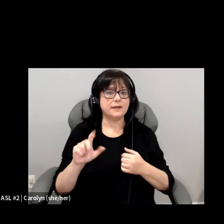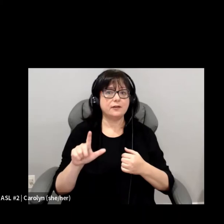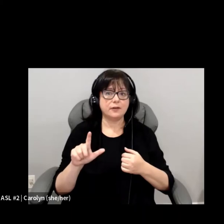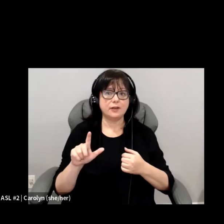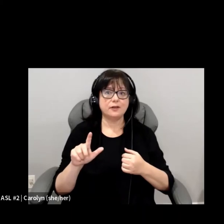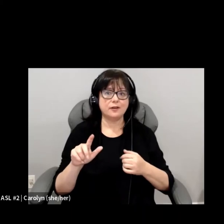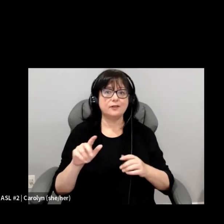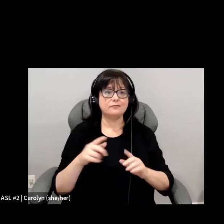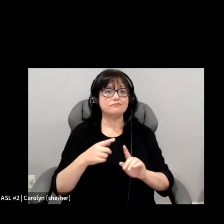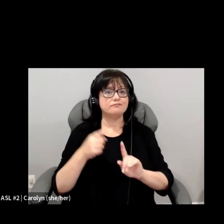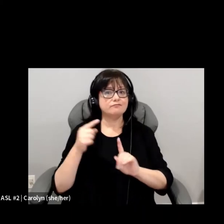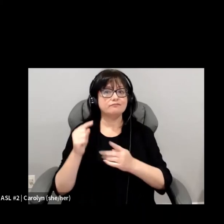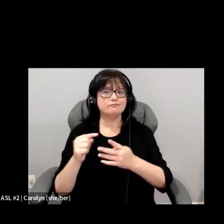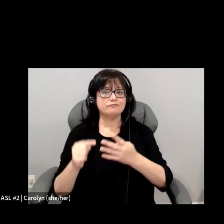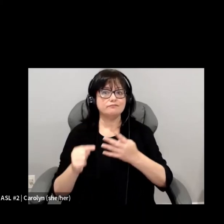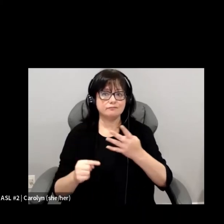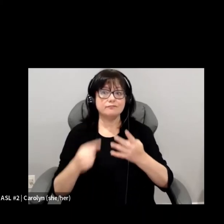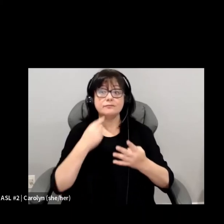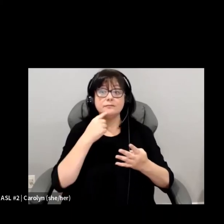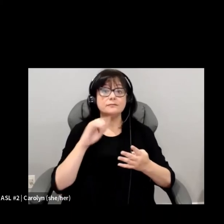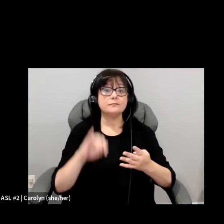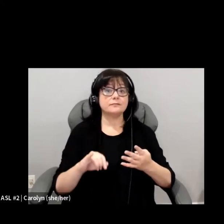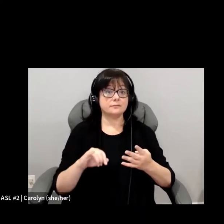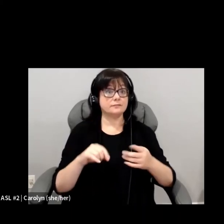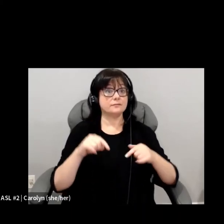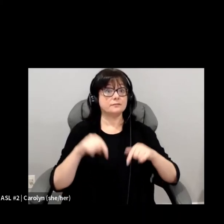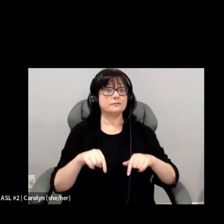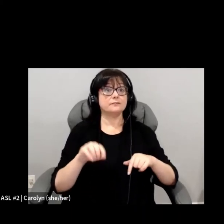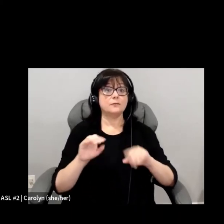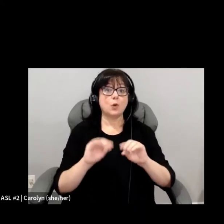AS AT MARCH 31, 2022, AND THE RESULTS OF ITS OPERATIONS AND ITS CASHFLOWS FOR THE YEAR